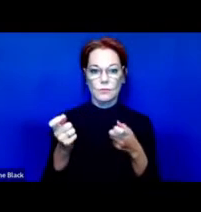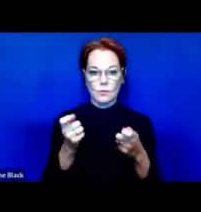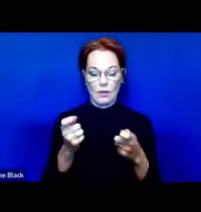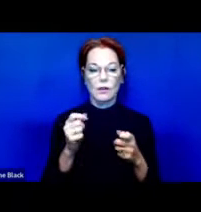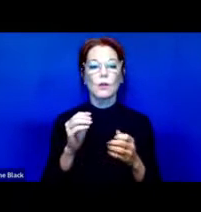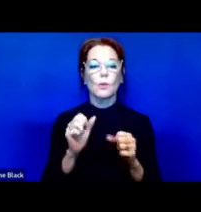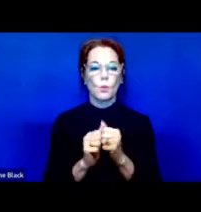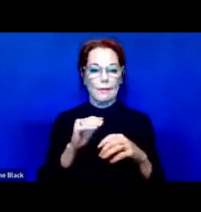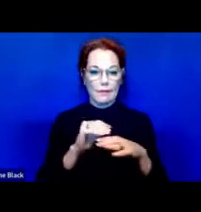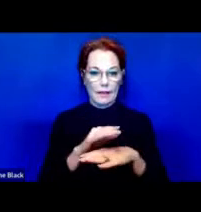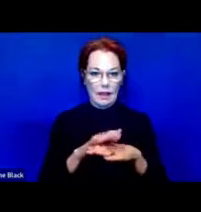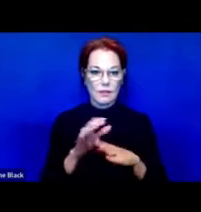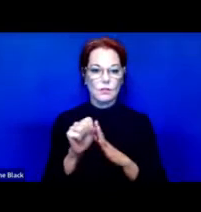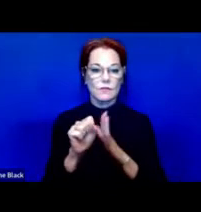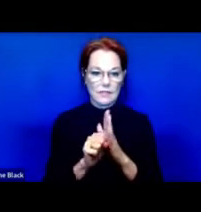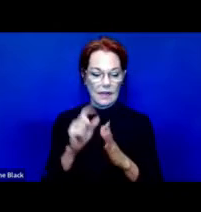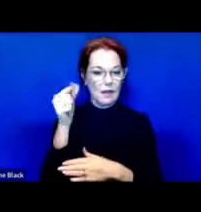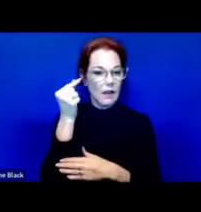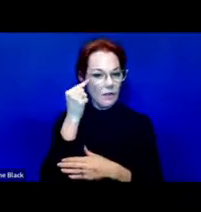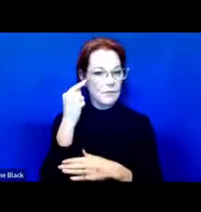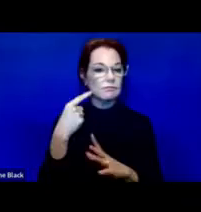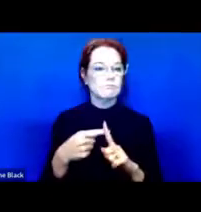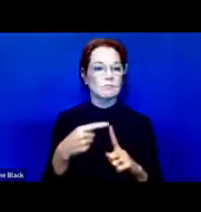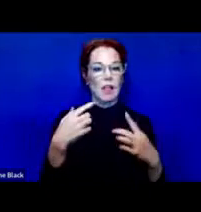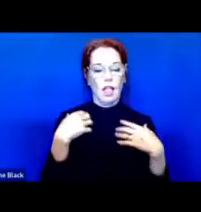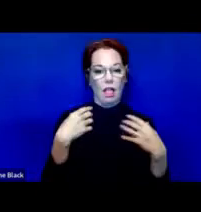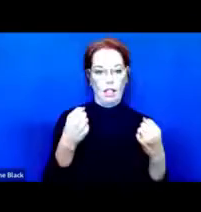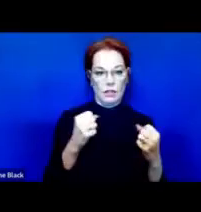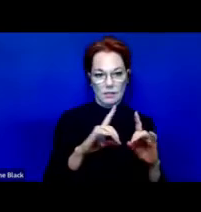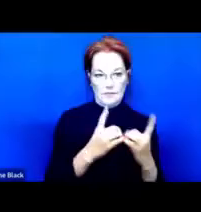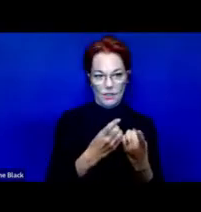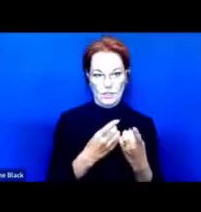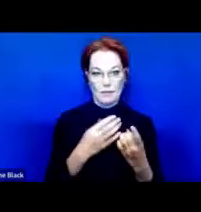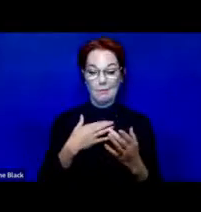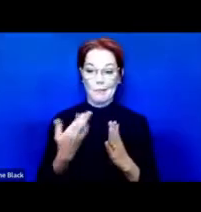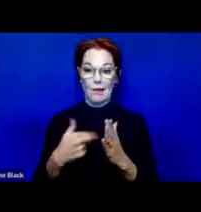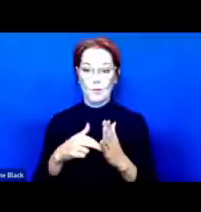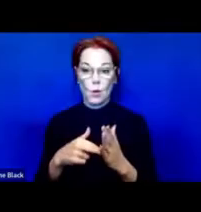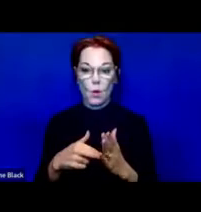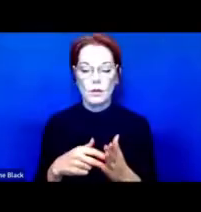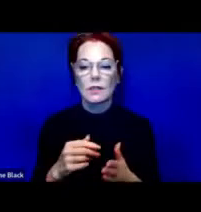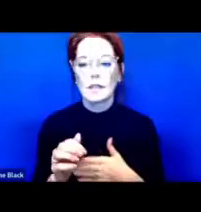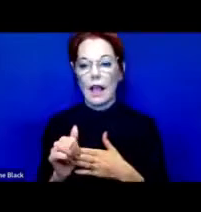our Behavioral Health Division. And in my primary role, I lead our Stepping Up Initiative